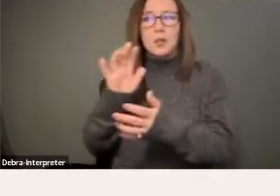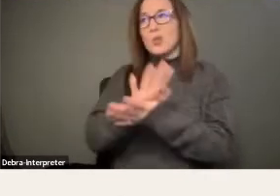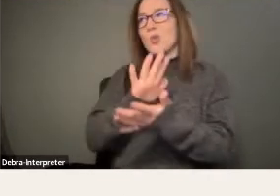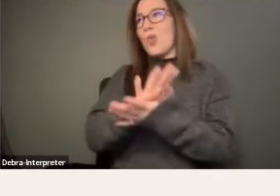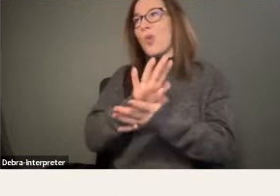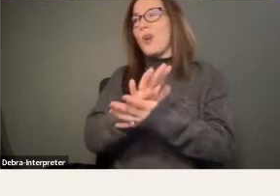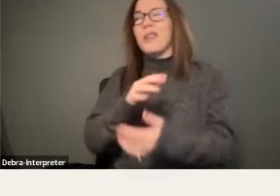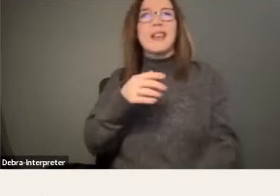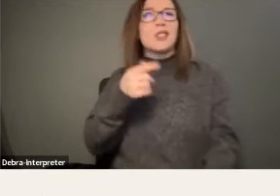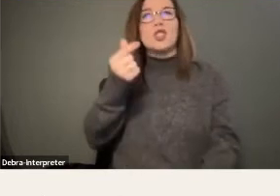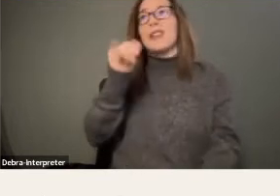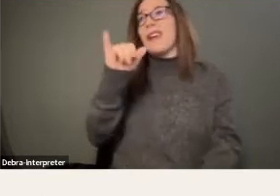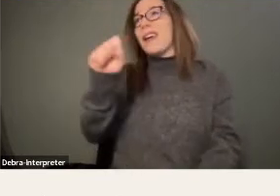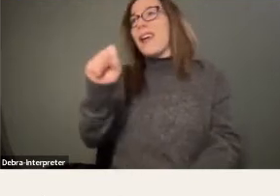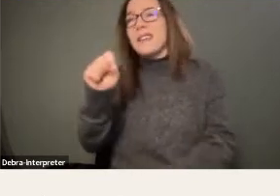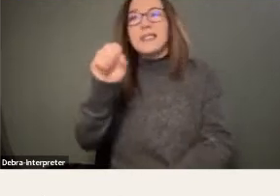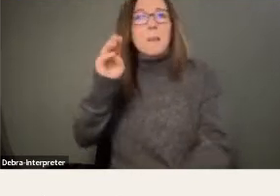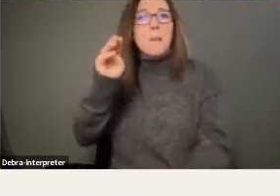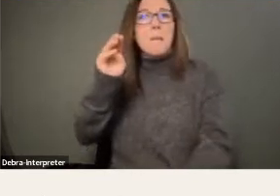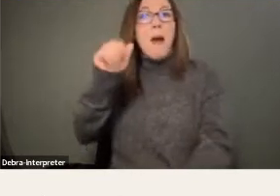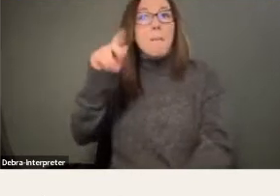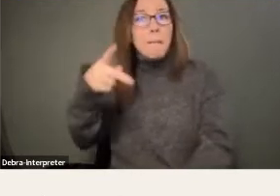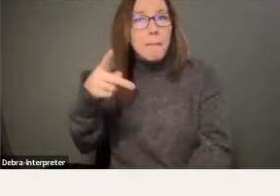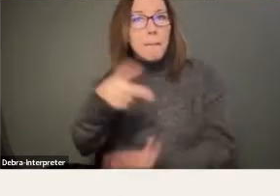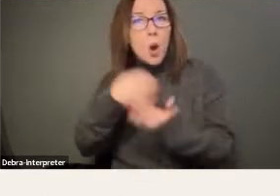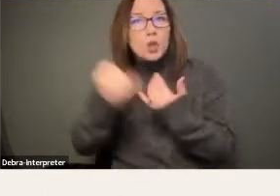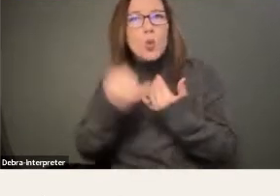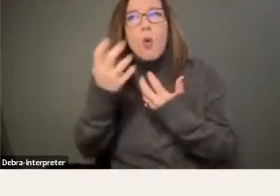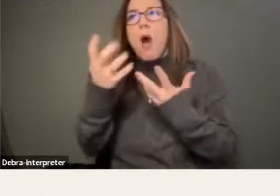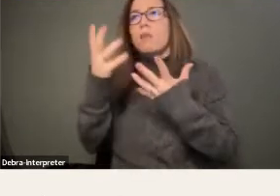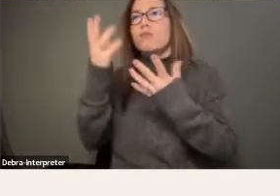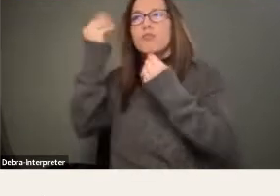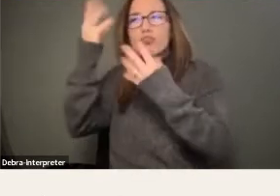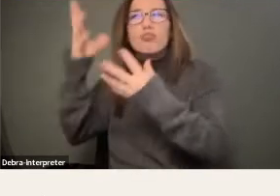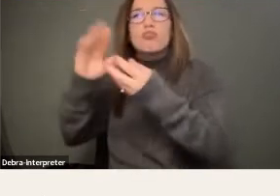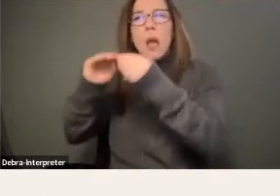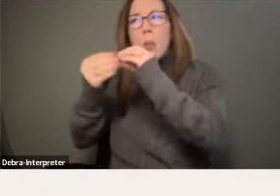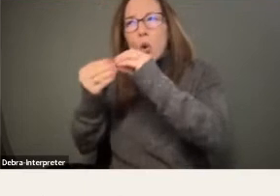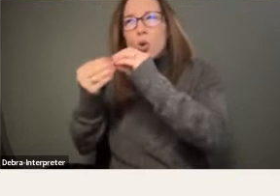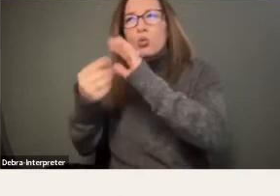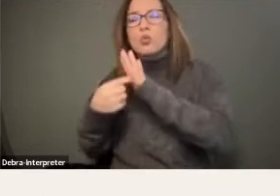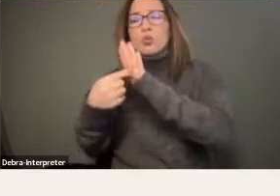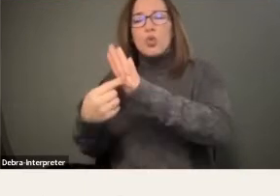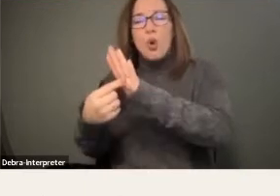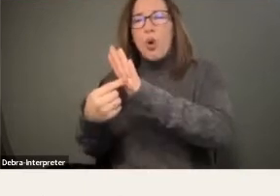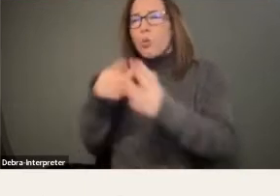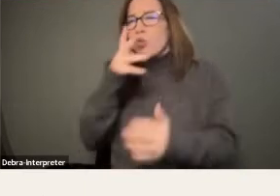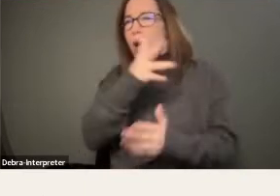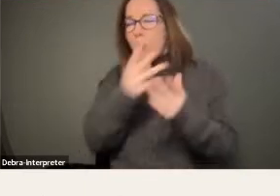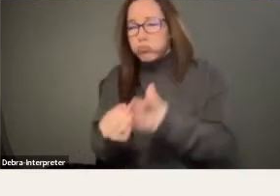recommend if you are looking for data, I know in farm to school world a lot of people do GIS and mapping